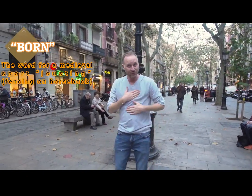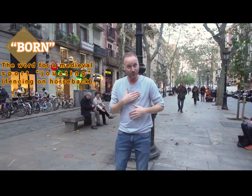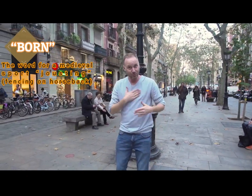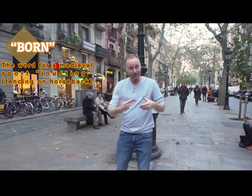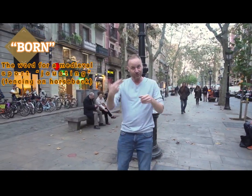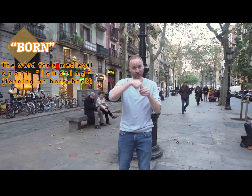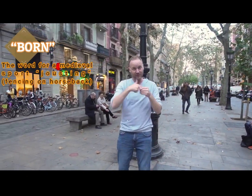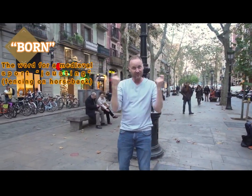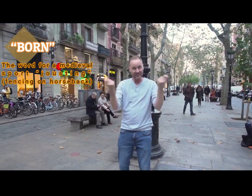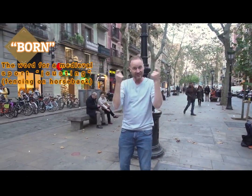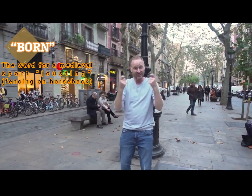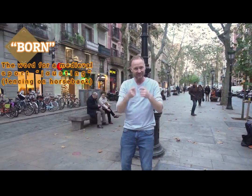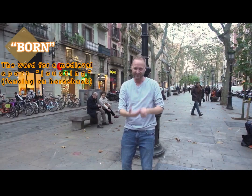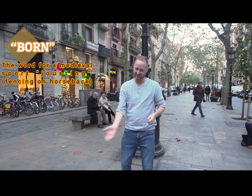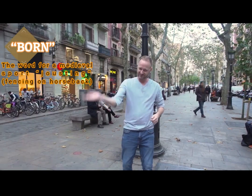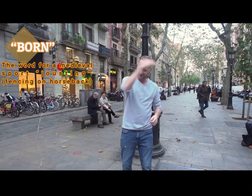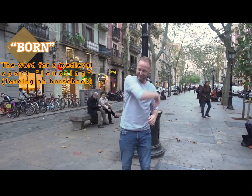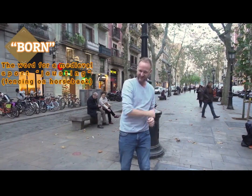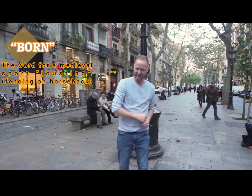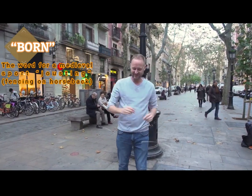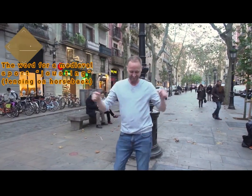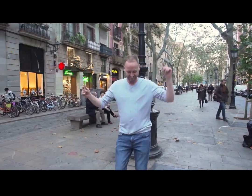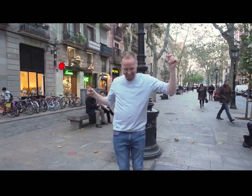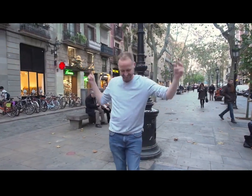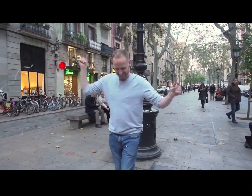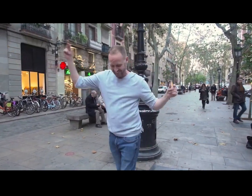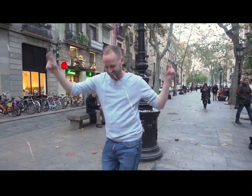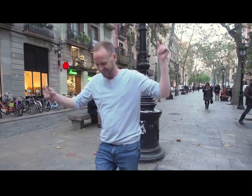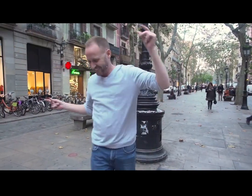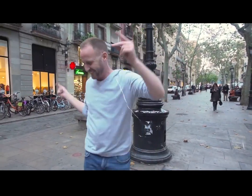Do you want to join in the fiesta with me...? Let's dance!